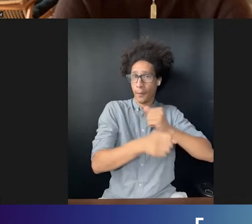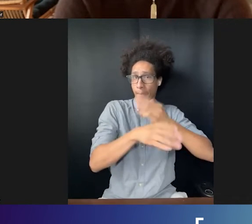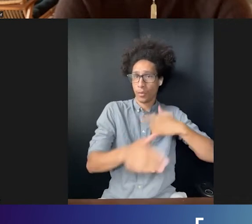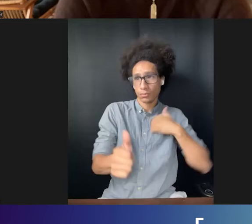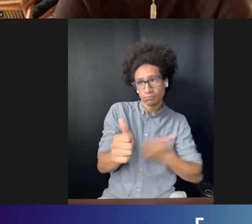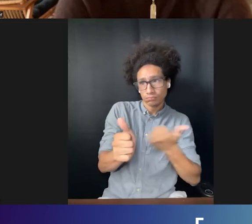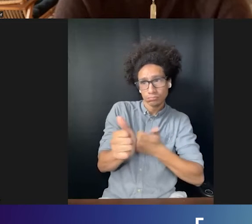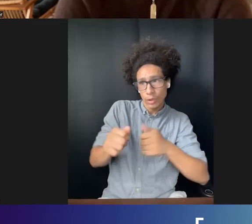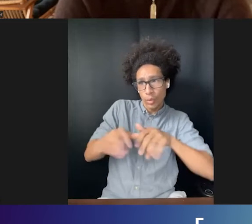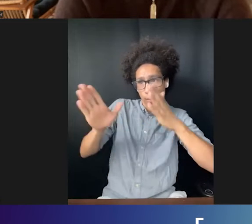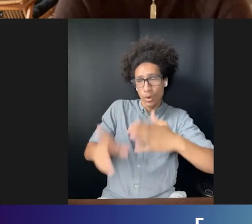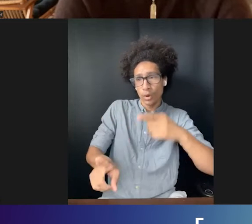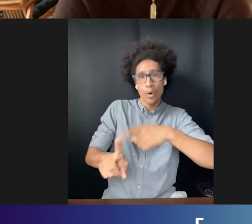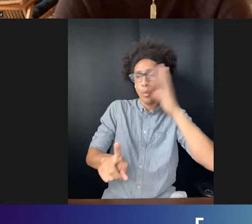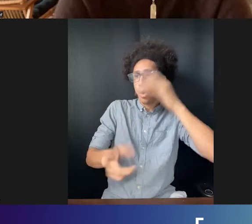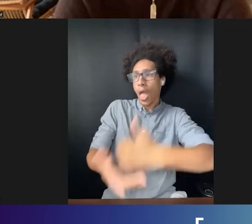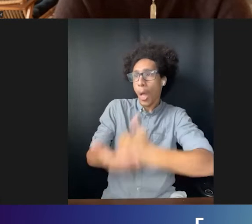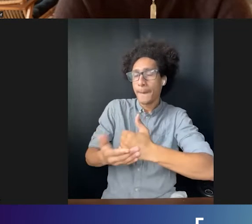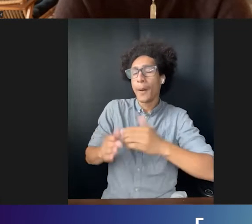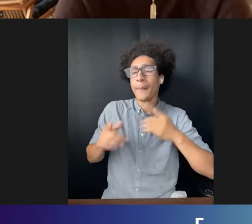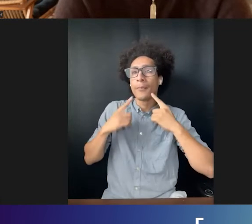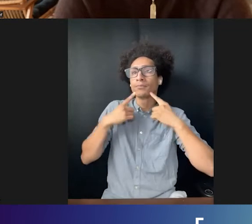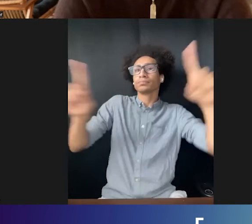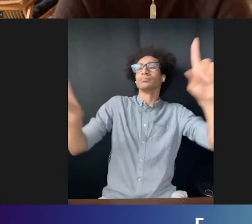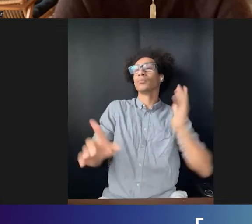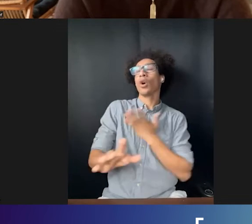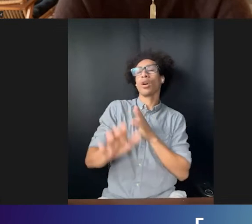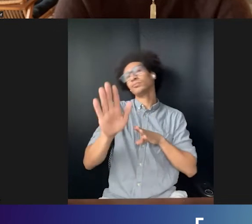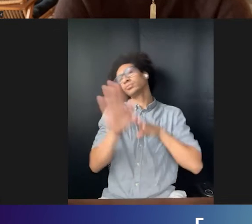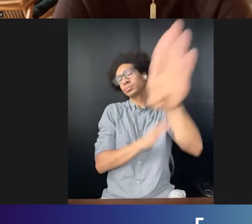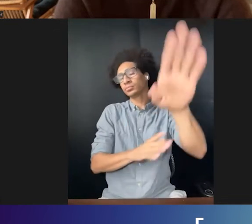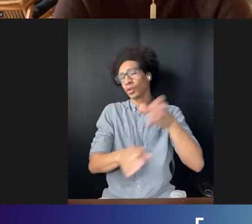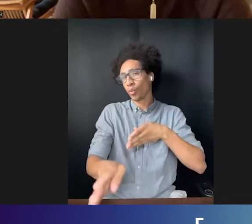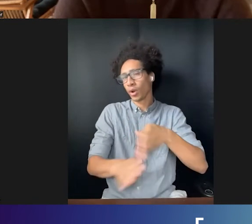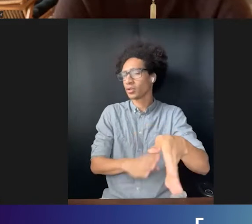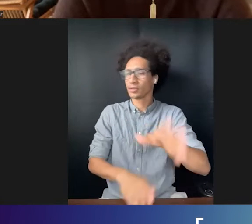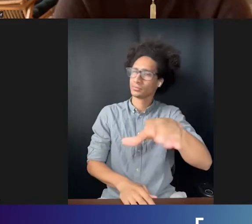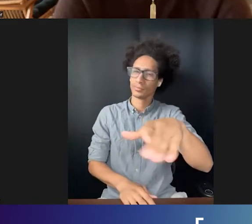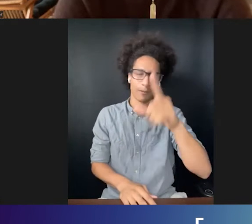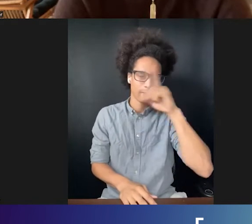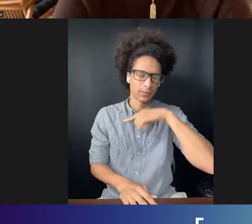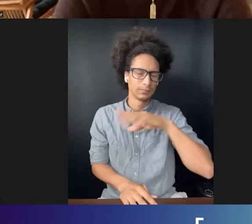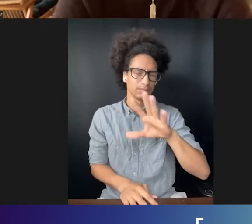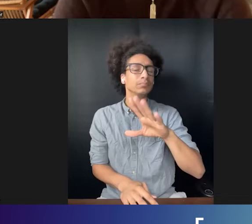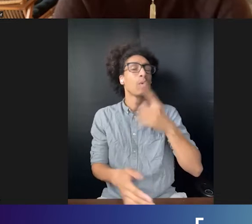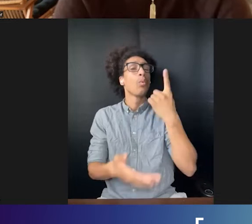really a falsehood that the closest thing you're going to see quite very often is that you make a work,